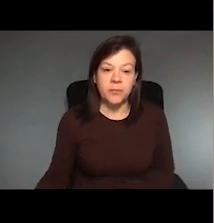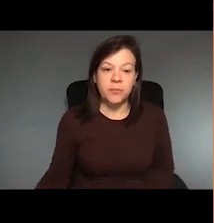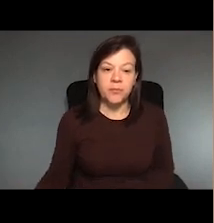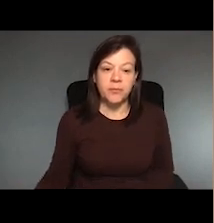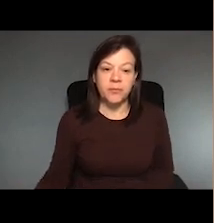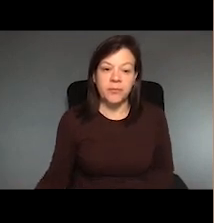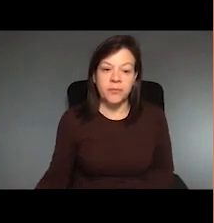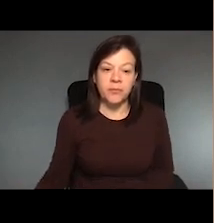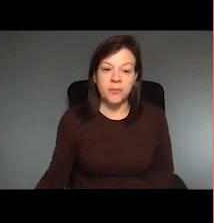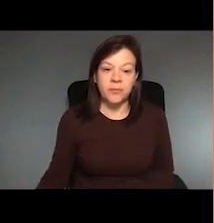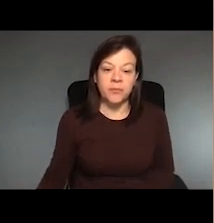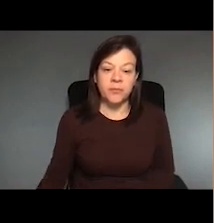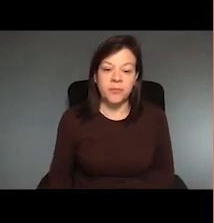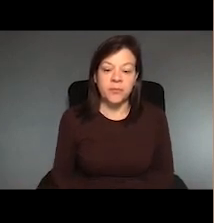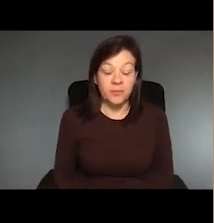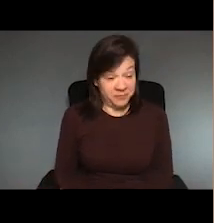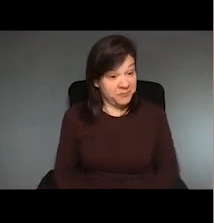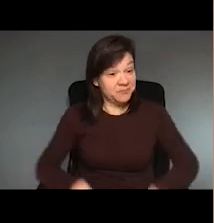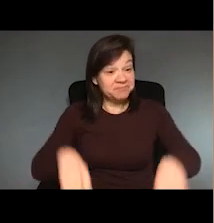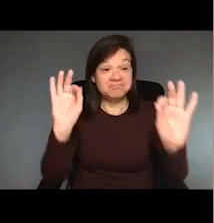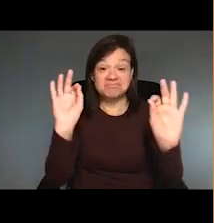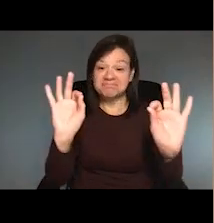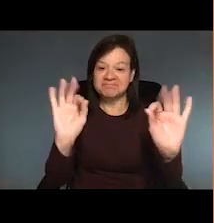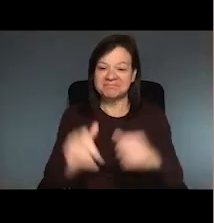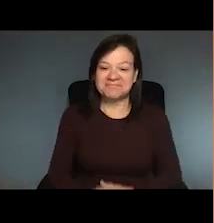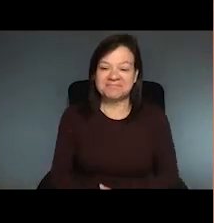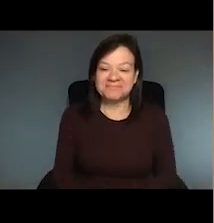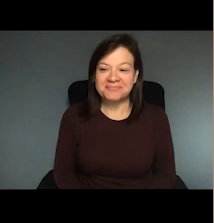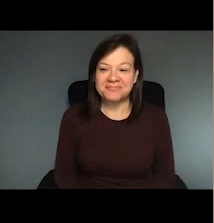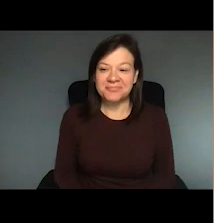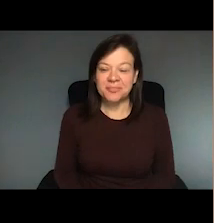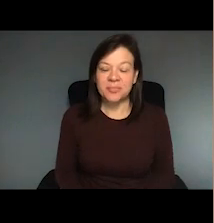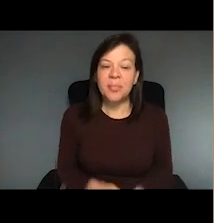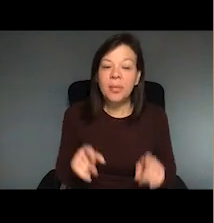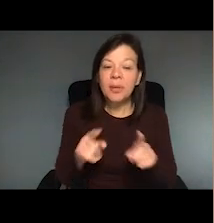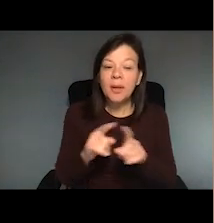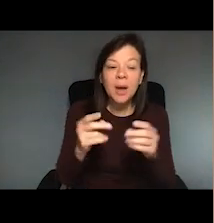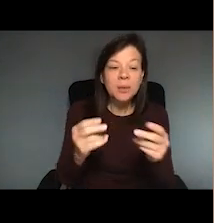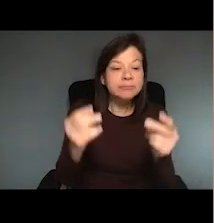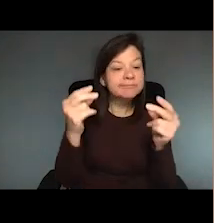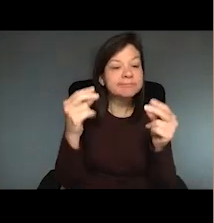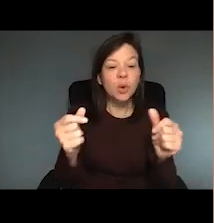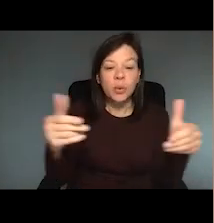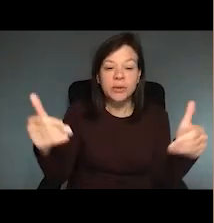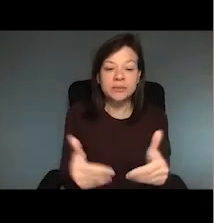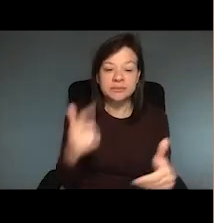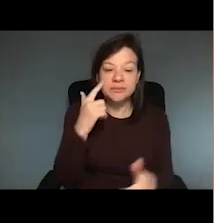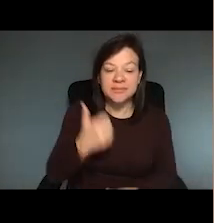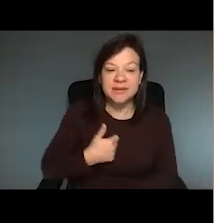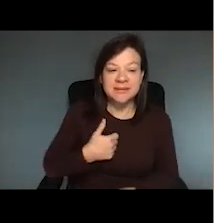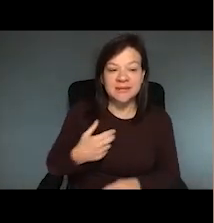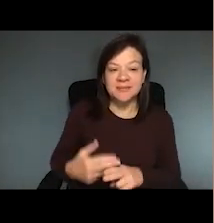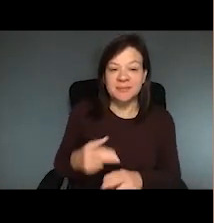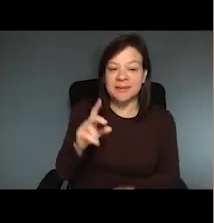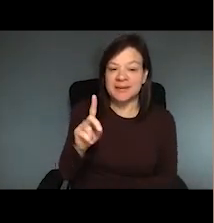ALL RIGHT. JUST AS A QUICK INTRODUCTION TO MYSELF, MY NAME IS